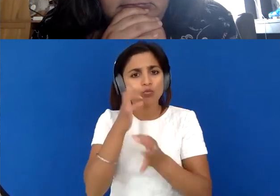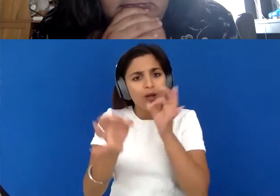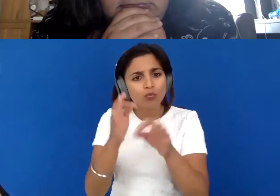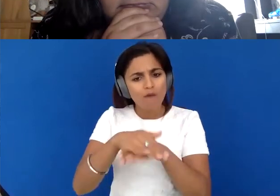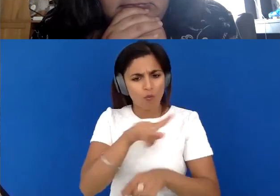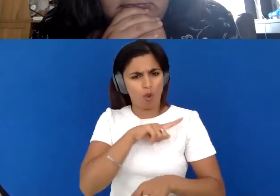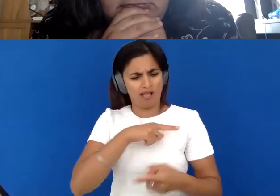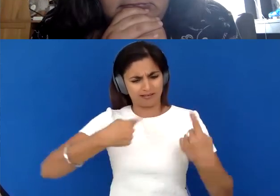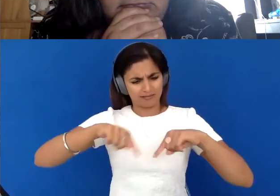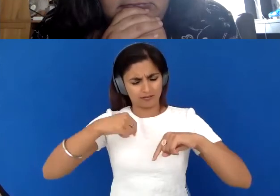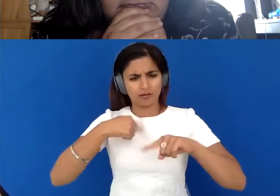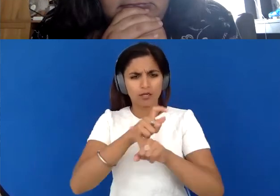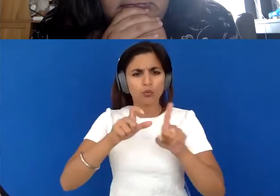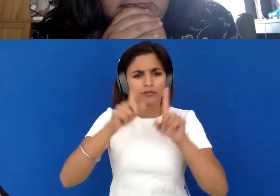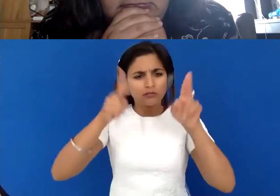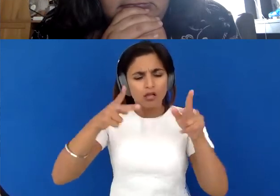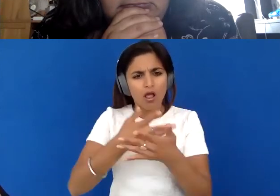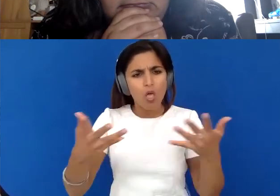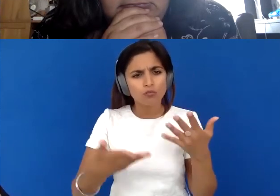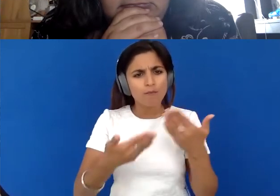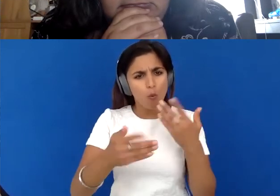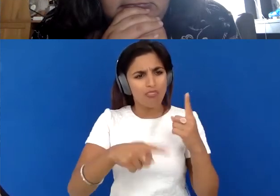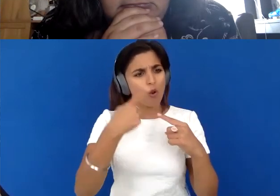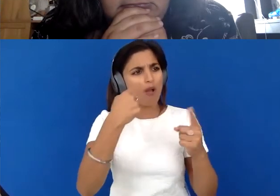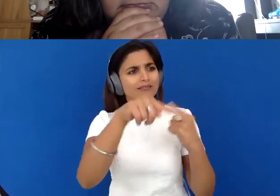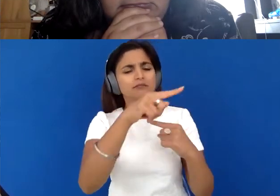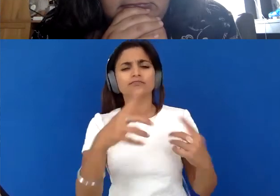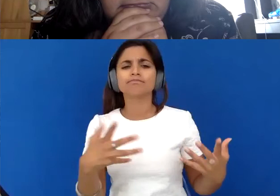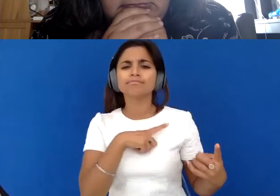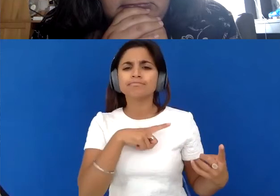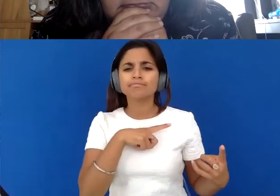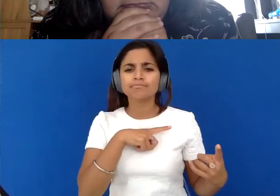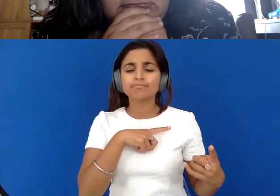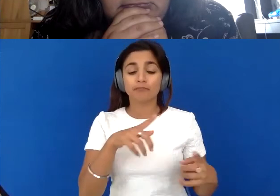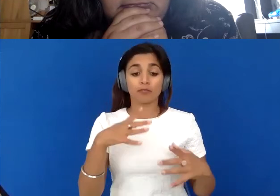especially when the messaging at the beginning of the pandemic amongst